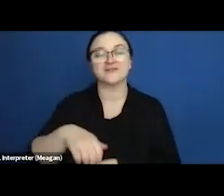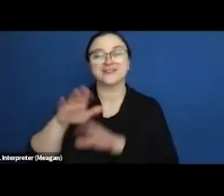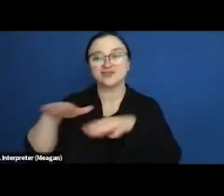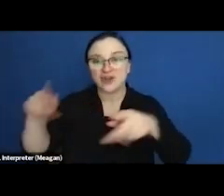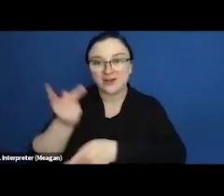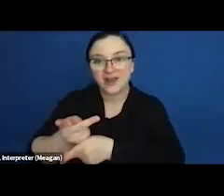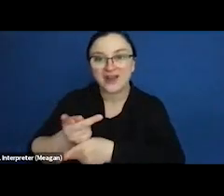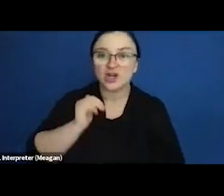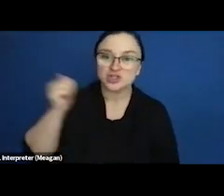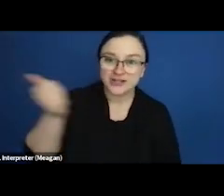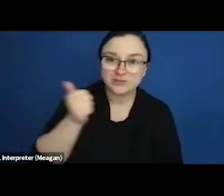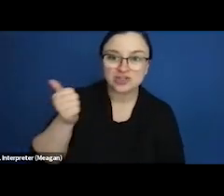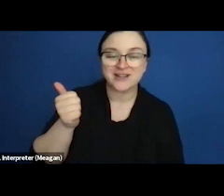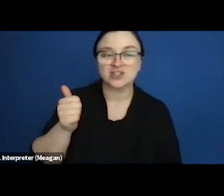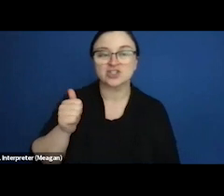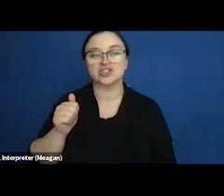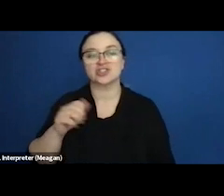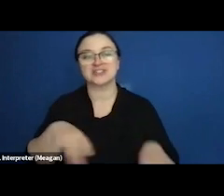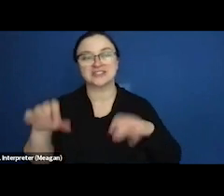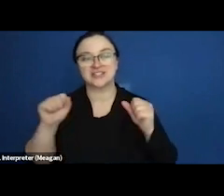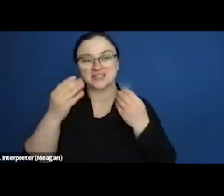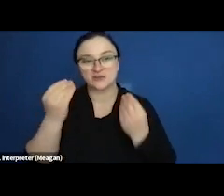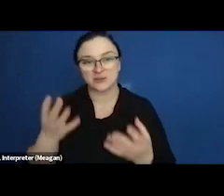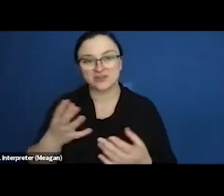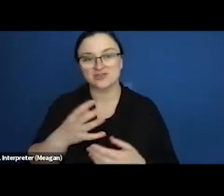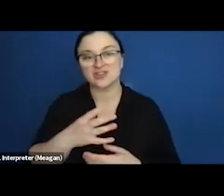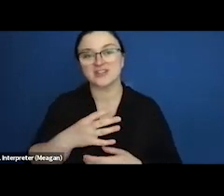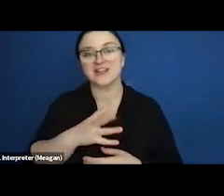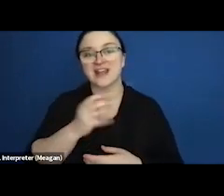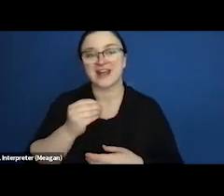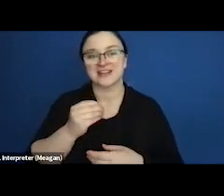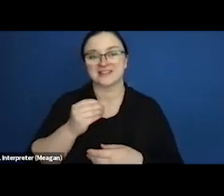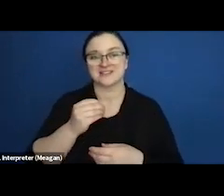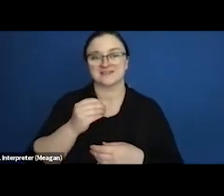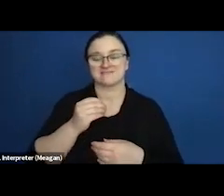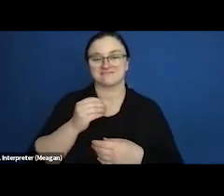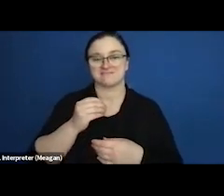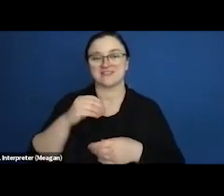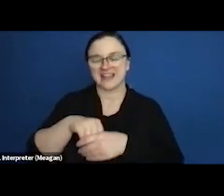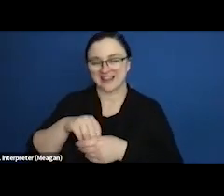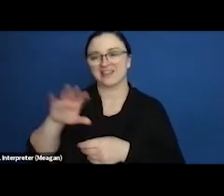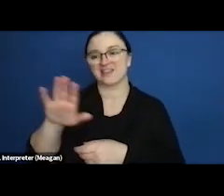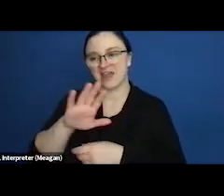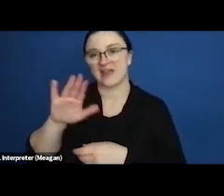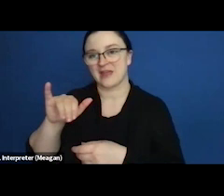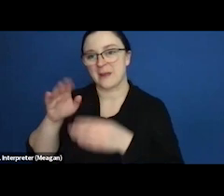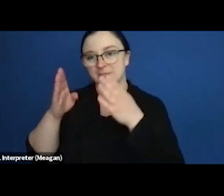conducting information gathering in the contributors community, which speaks to being inclusive and accessible.